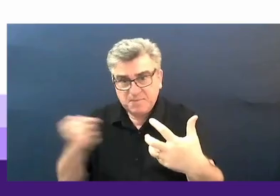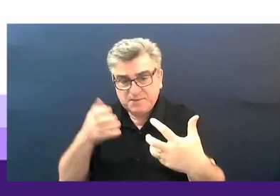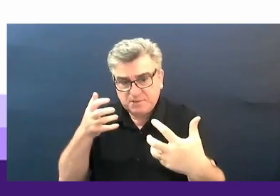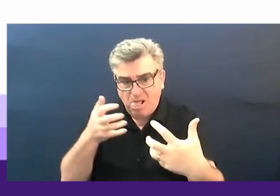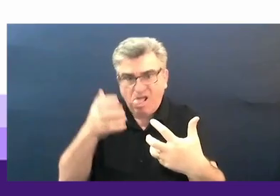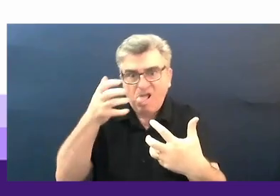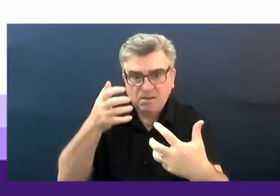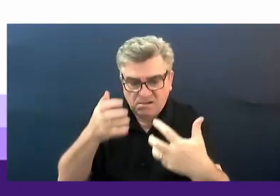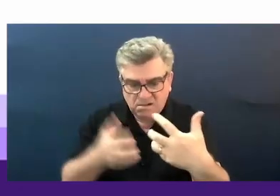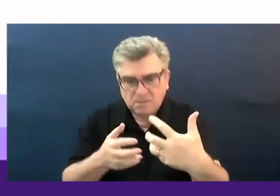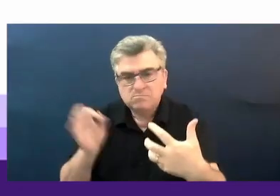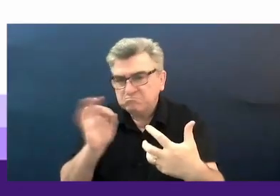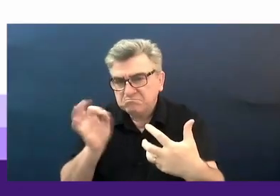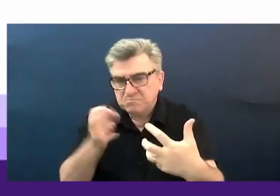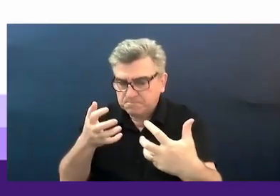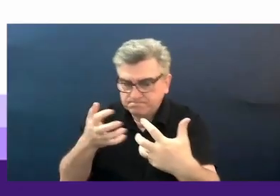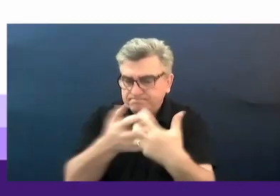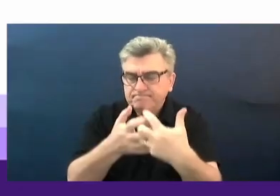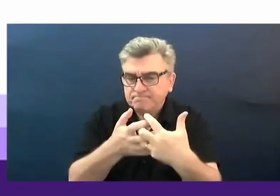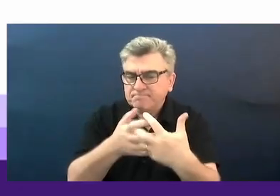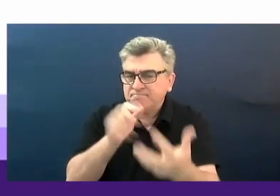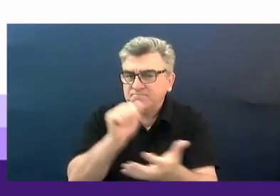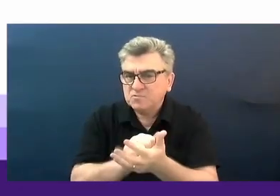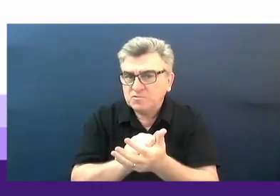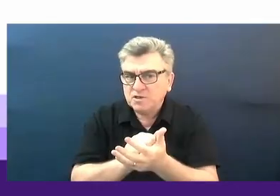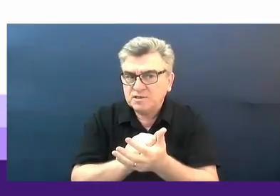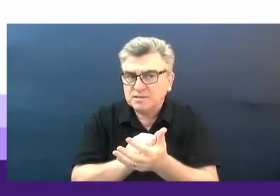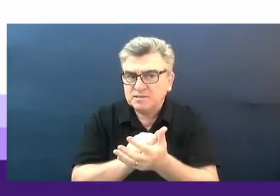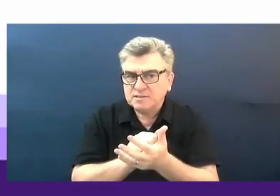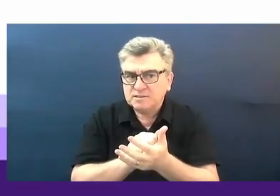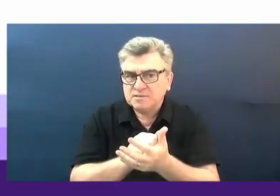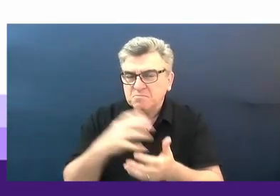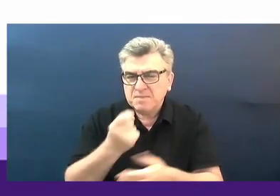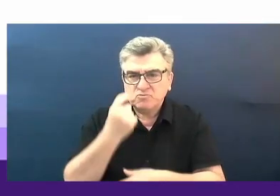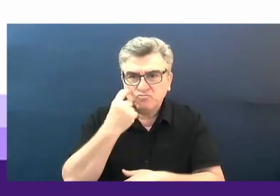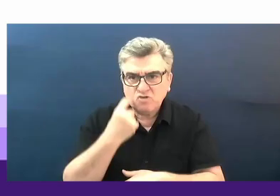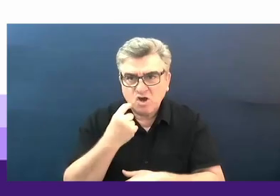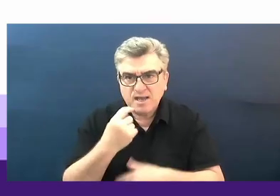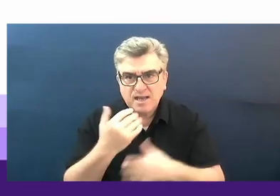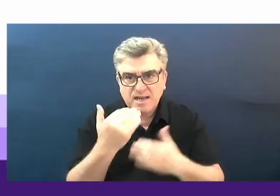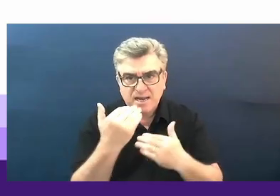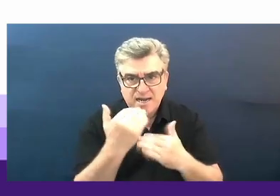an exploration of the least restrictive approach, first and foremost, is very important to us. And